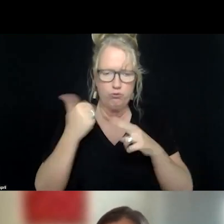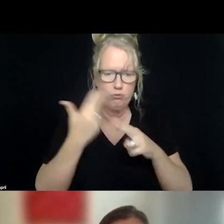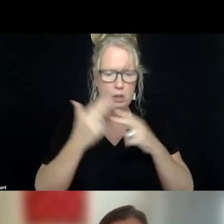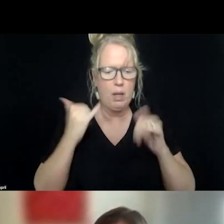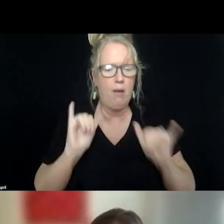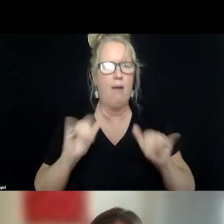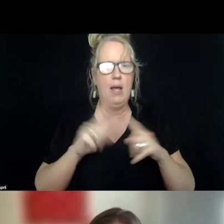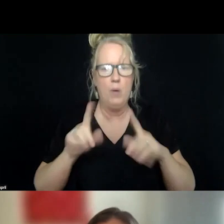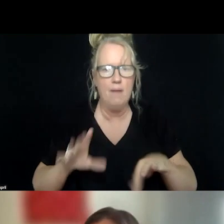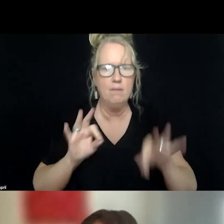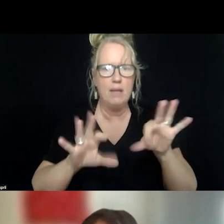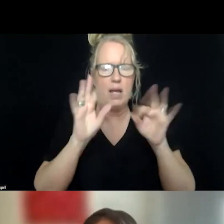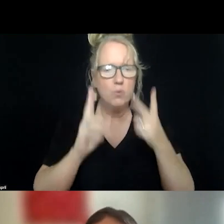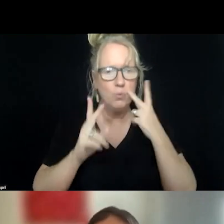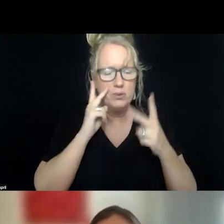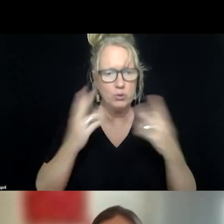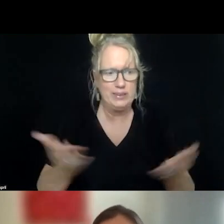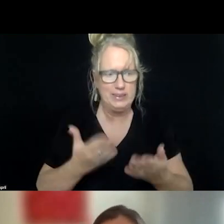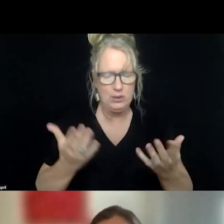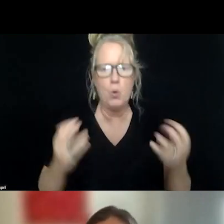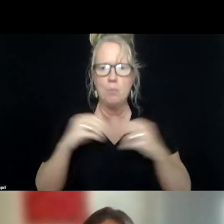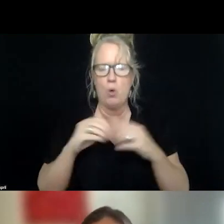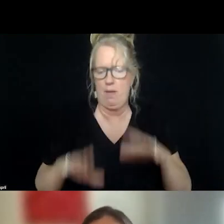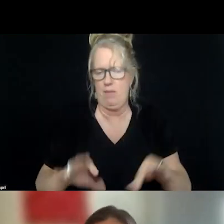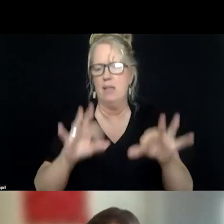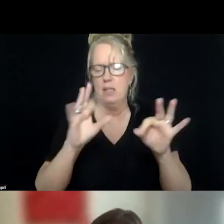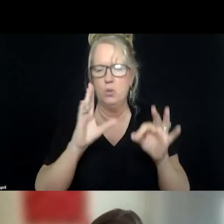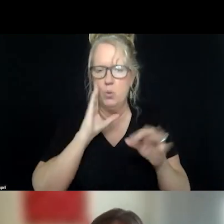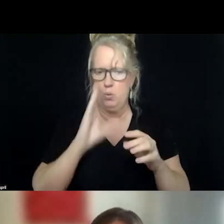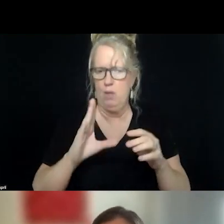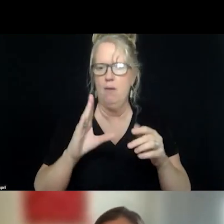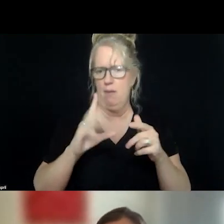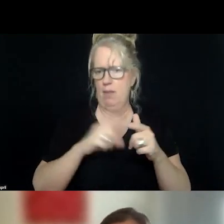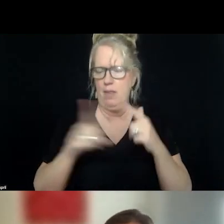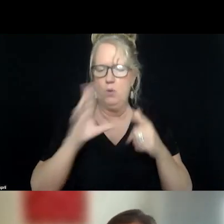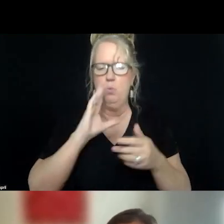ANYTHING THAT YOU ARE SEEING HERE AND THE FINDINGS IN THE SURVEY WILL BE USED IN THE INTERVIEWS.